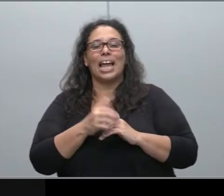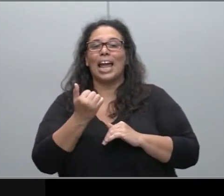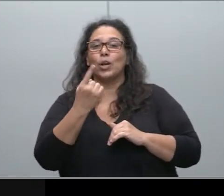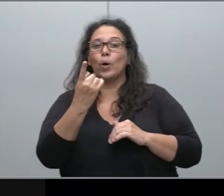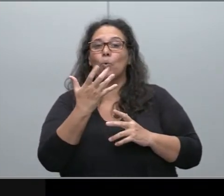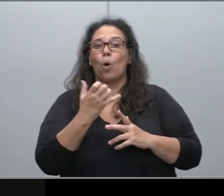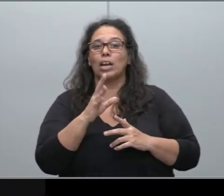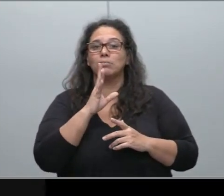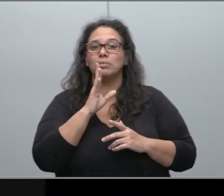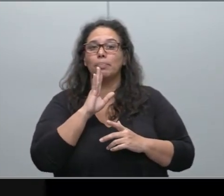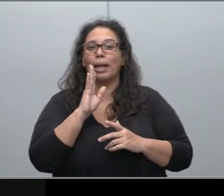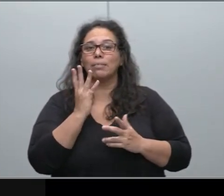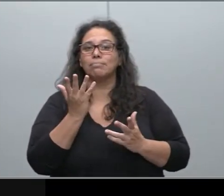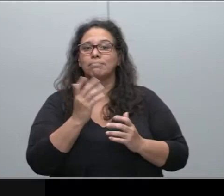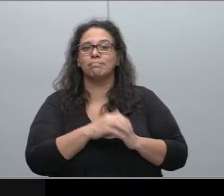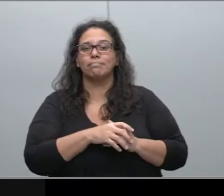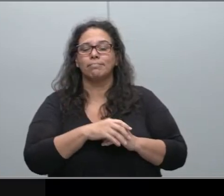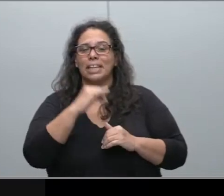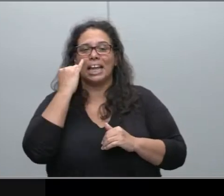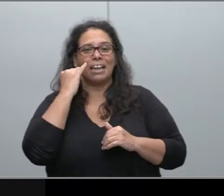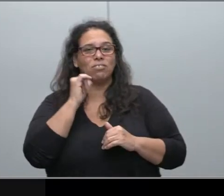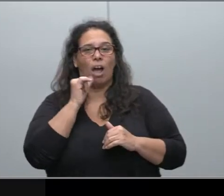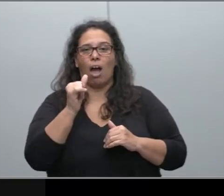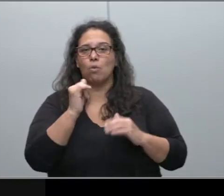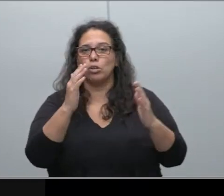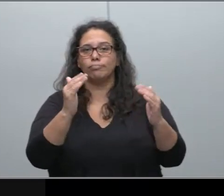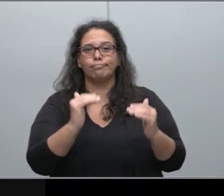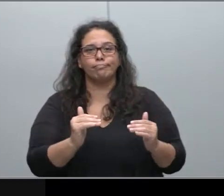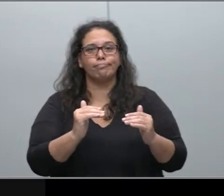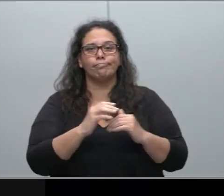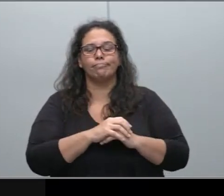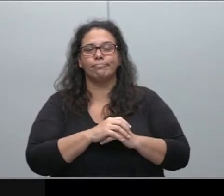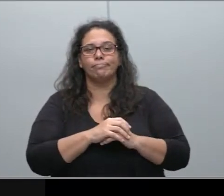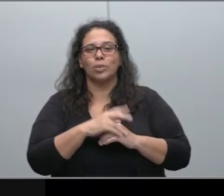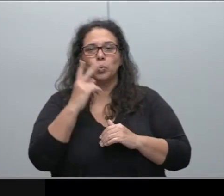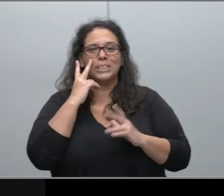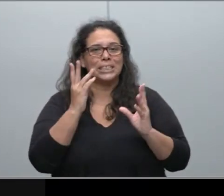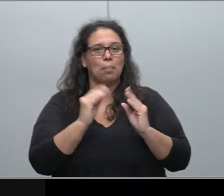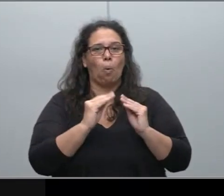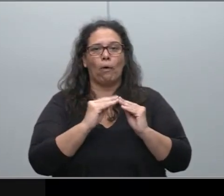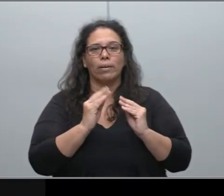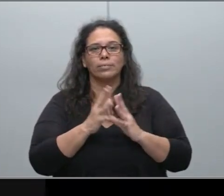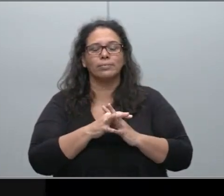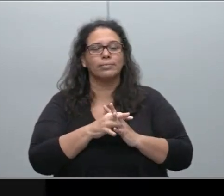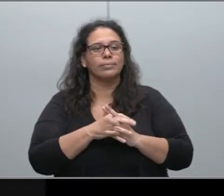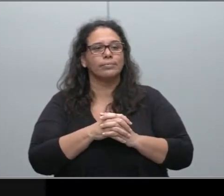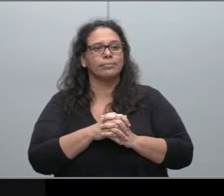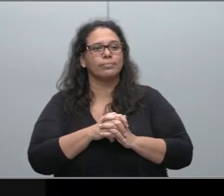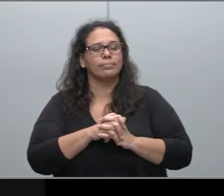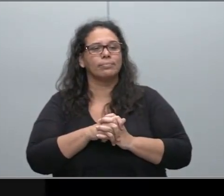sometimes the neighbor that's helping out and pitching in, and so it's compounded